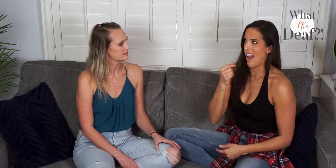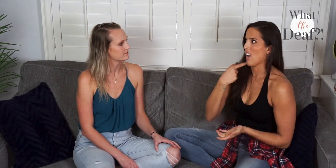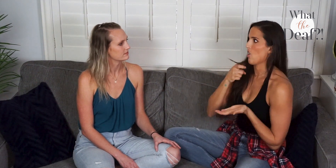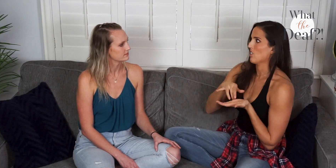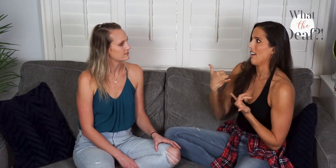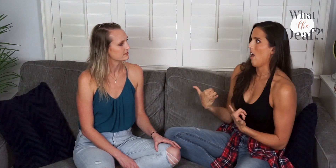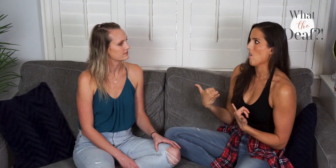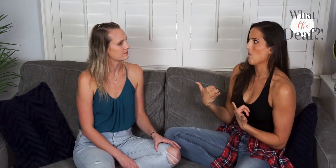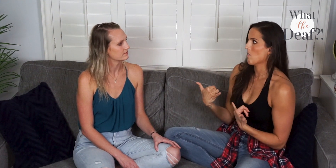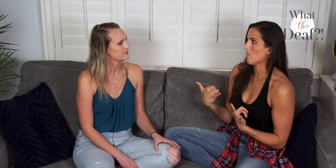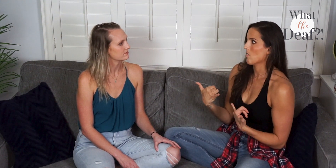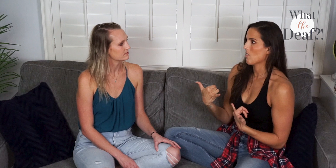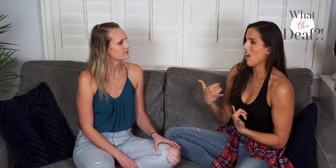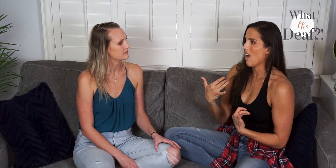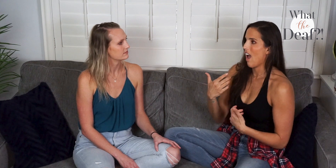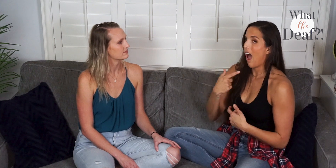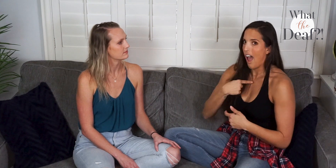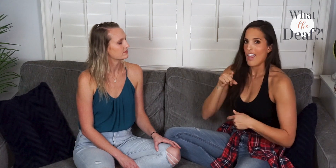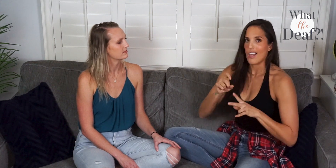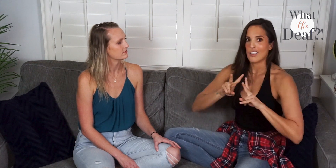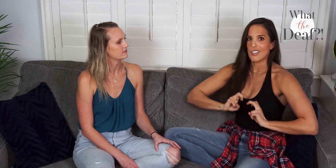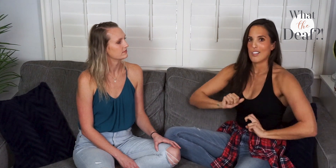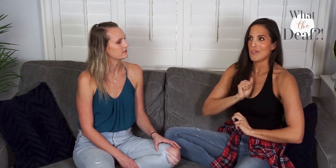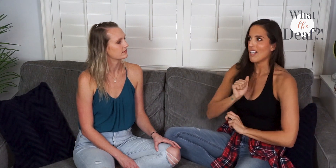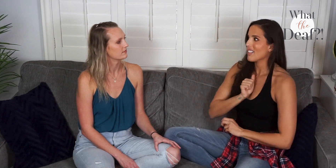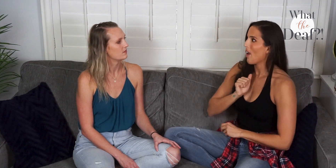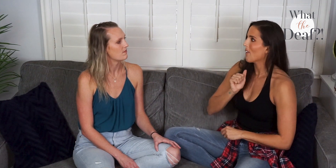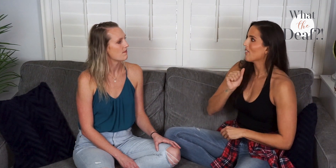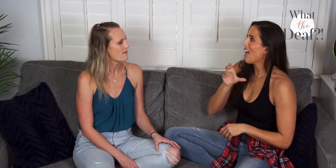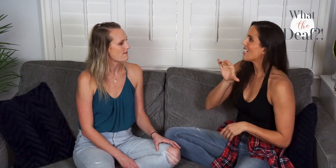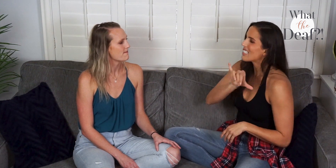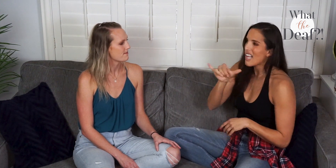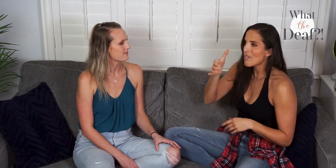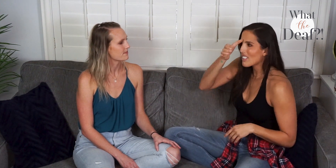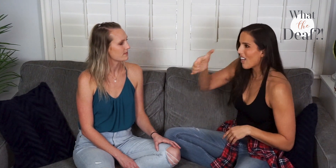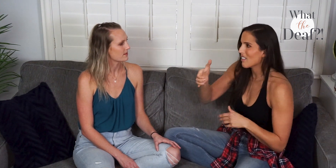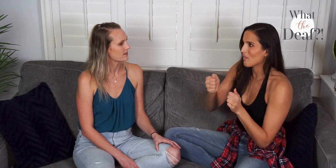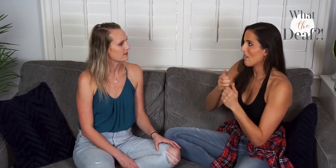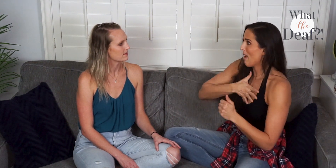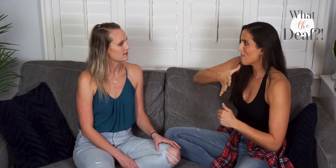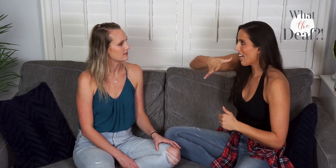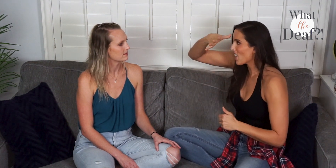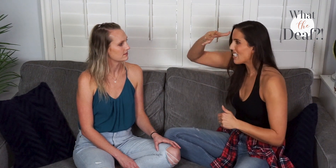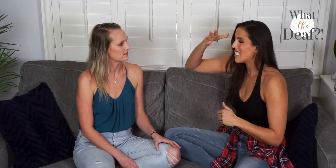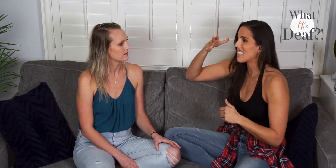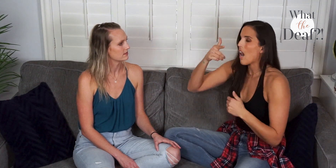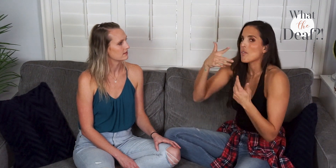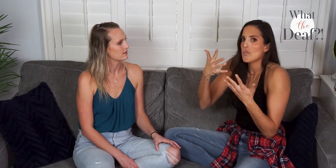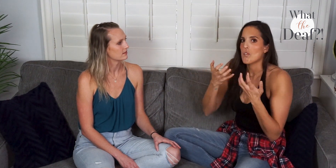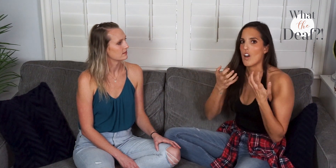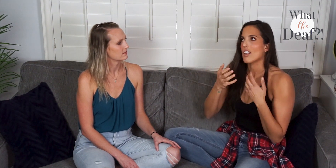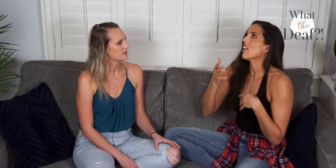And I acknowledge that now. I had to analyze myself and I mean, it was the same concept that I do with my parents.